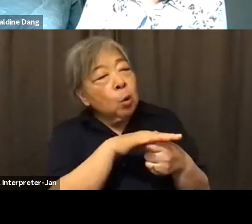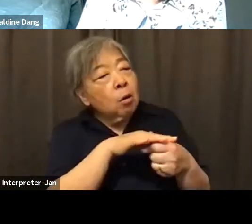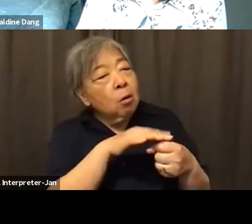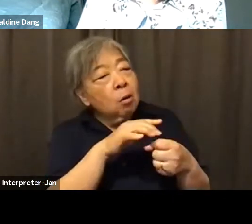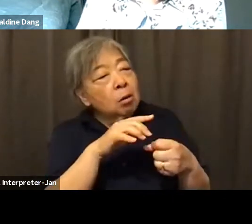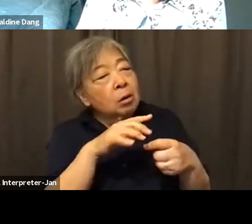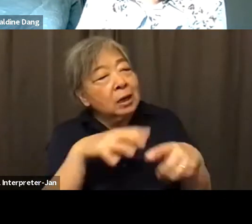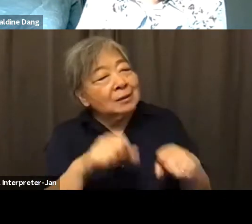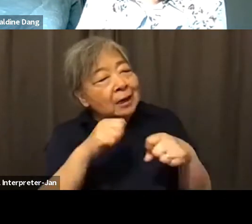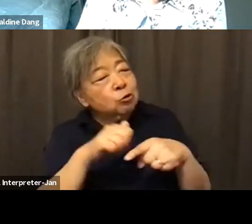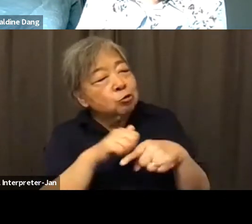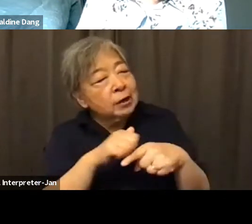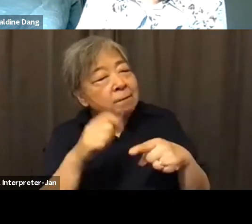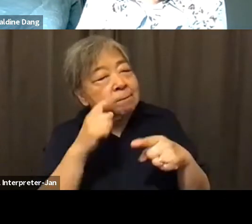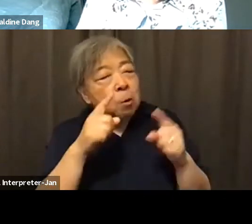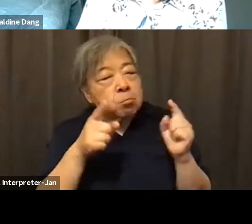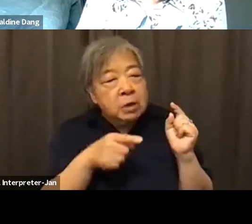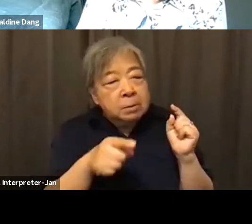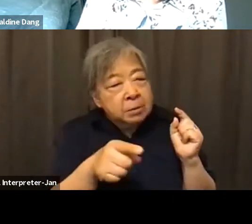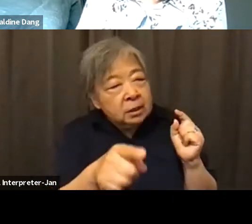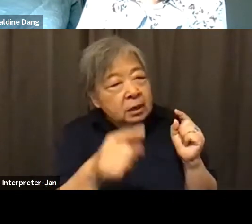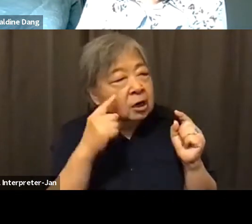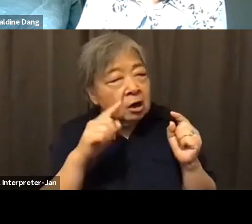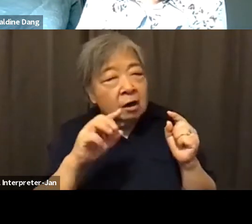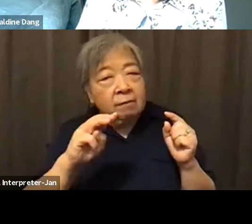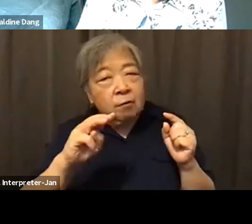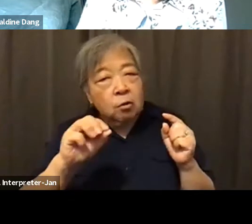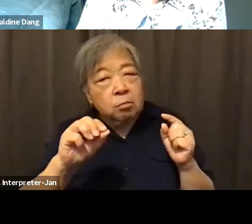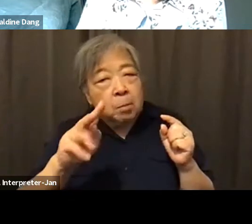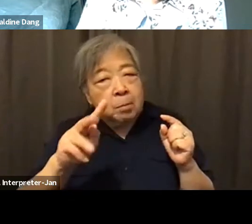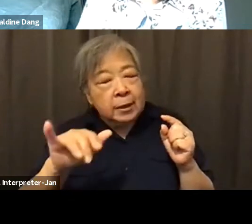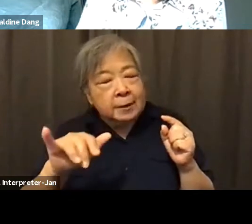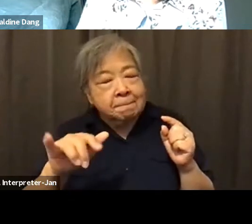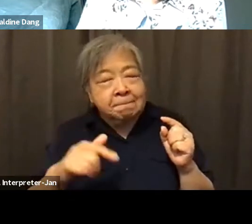I feel like that's something that I bet all international exchange participants wish